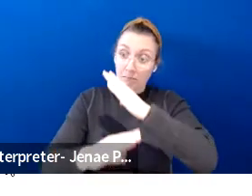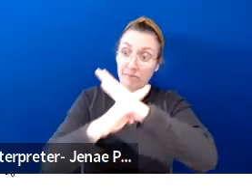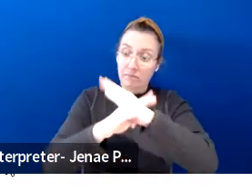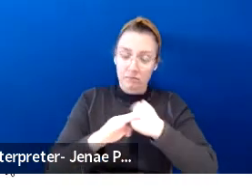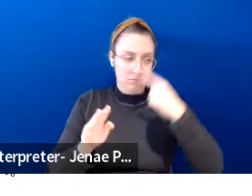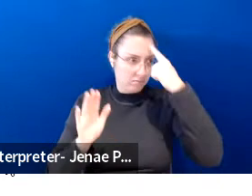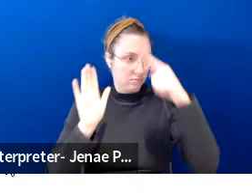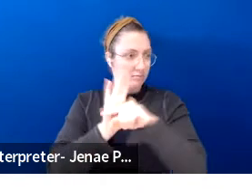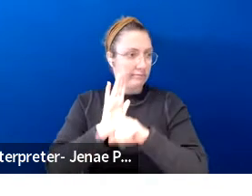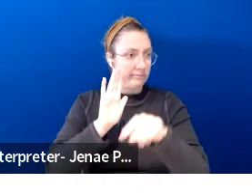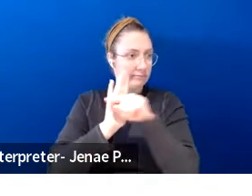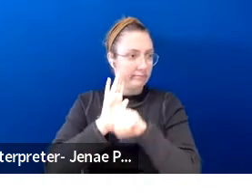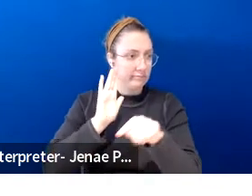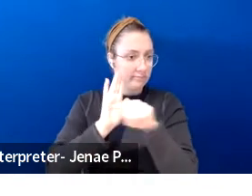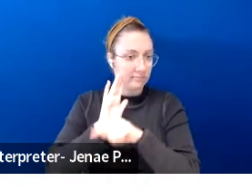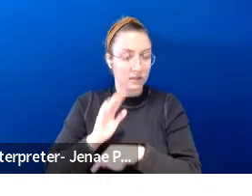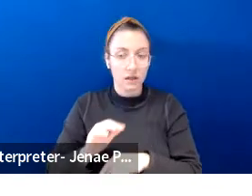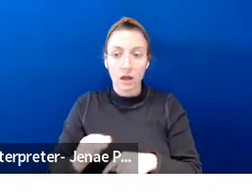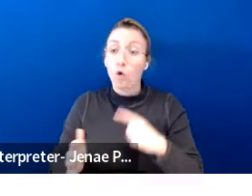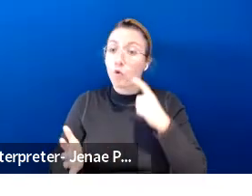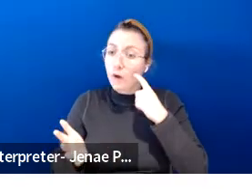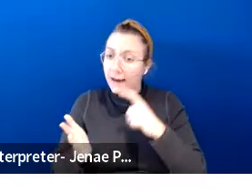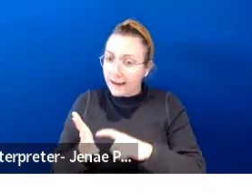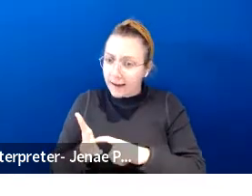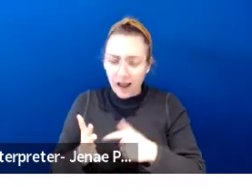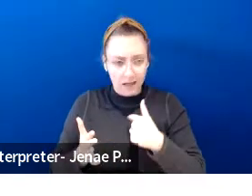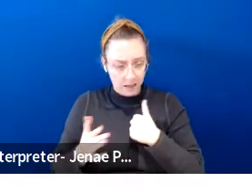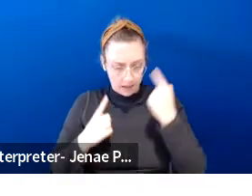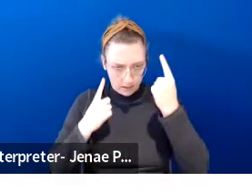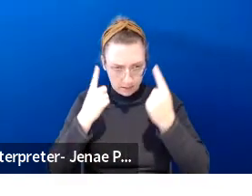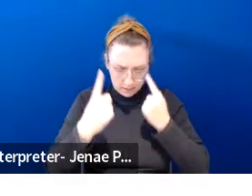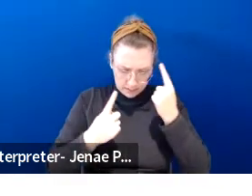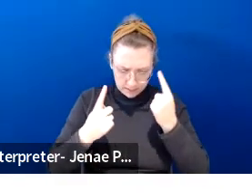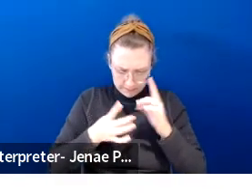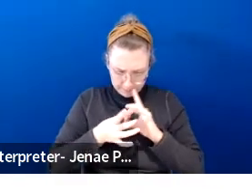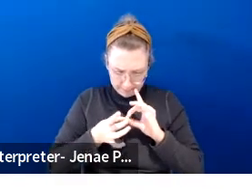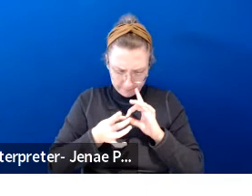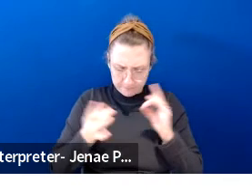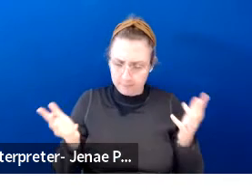of those, that inner dialog is the first step in order to address